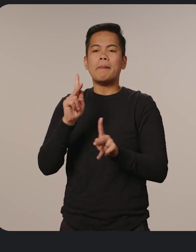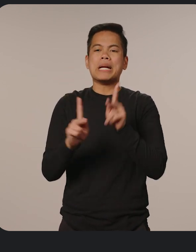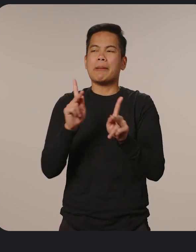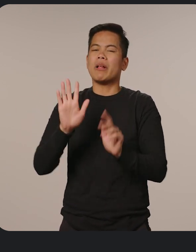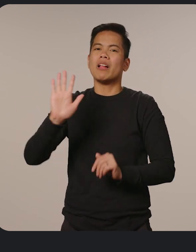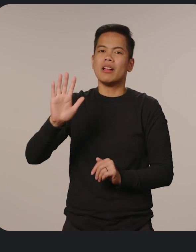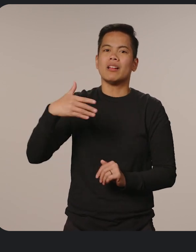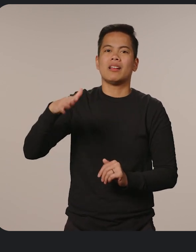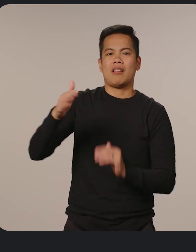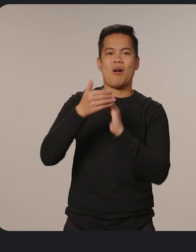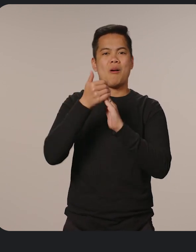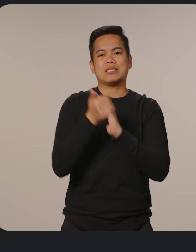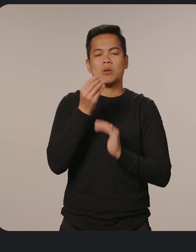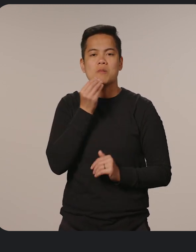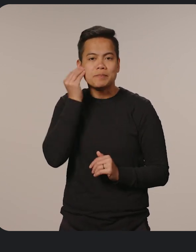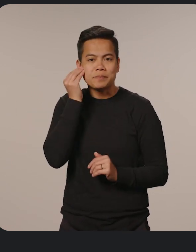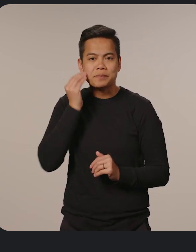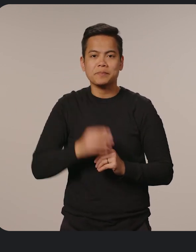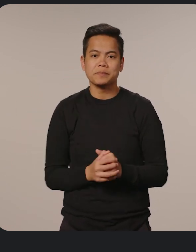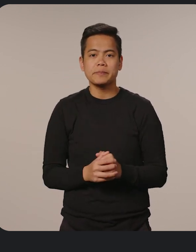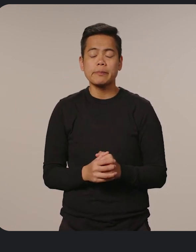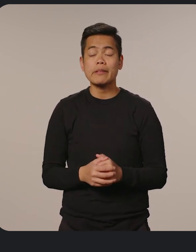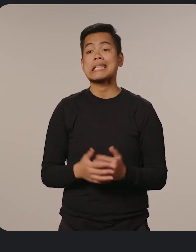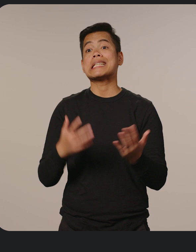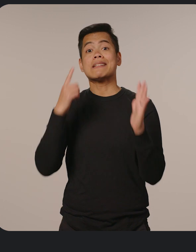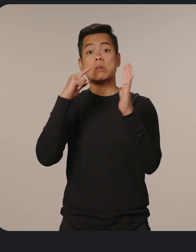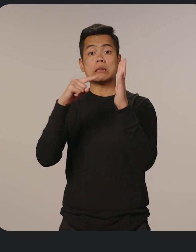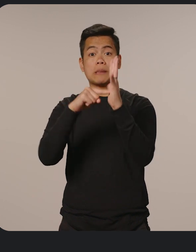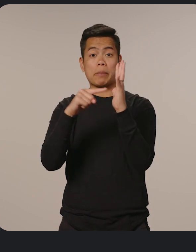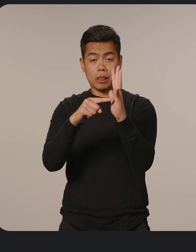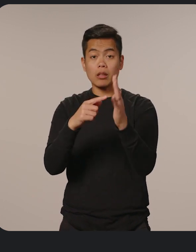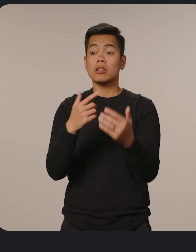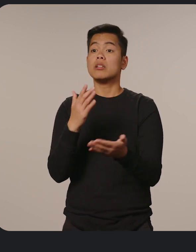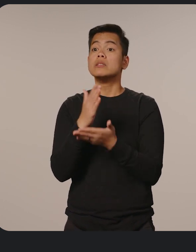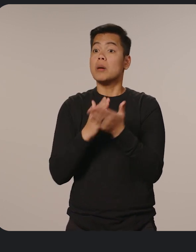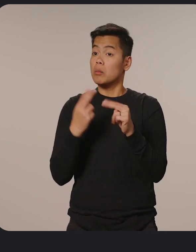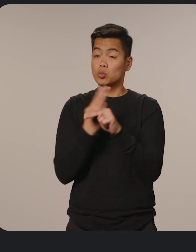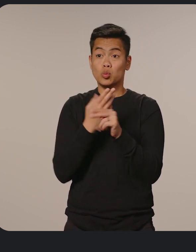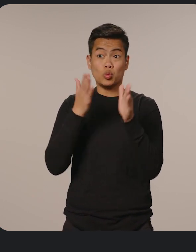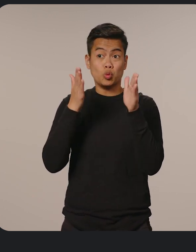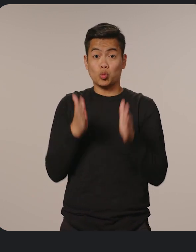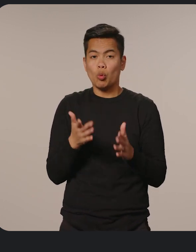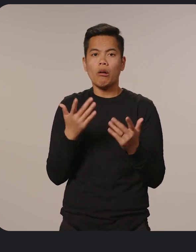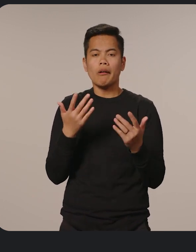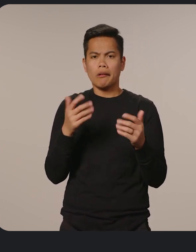For example, some users don't know which automations are possible and need inspiration.